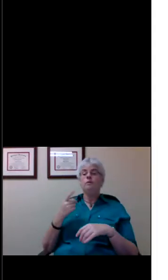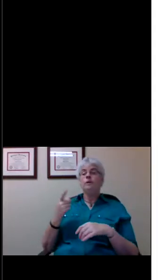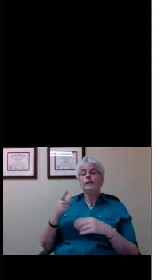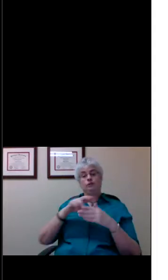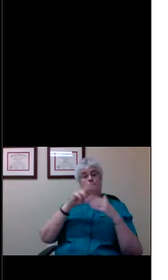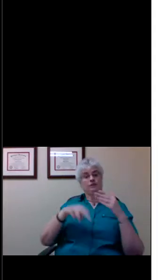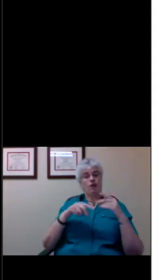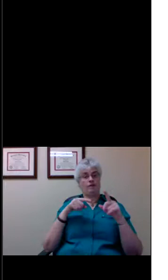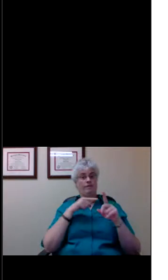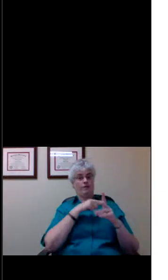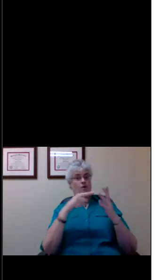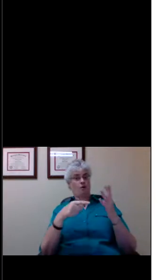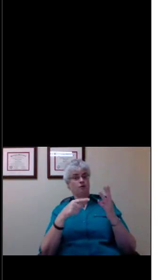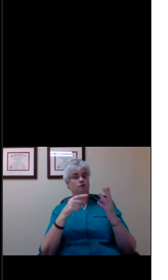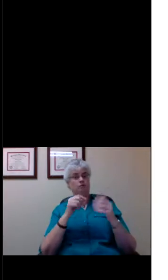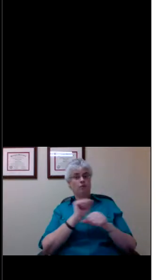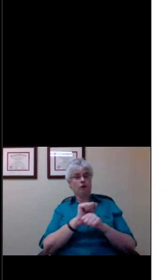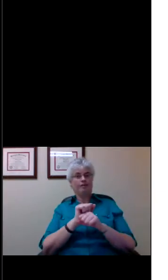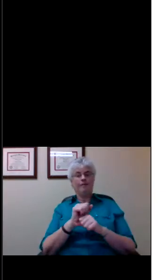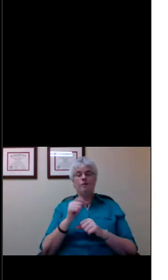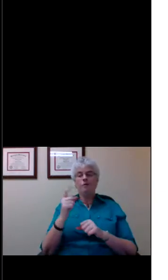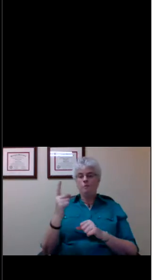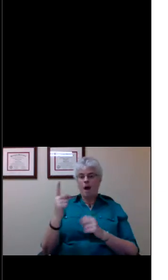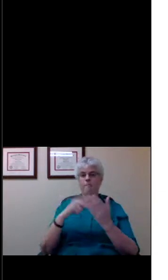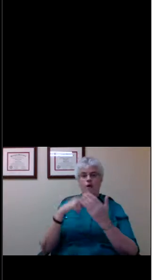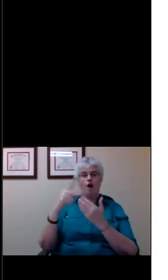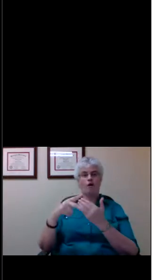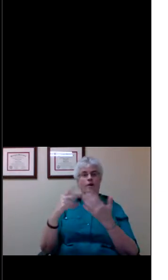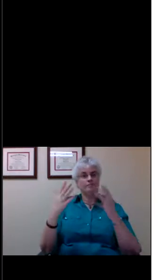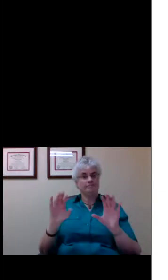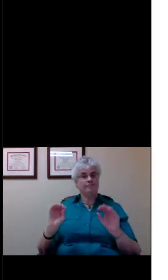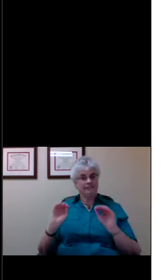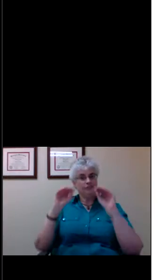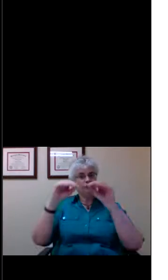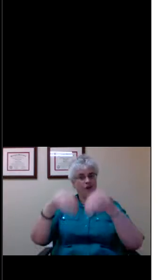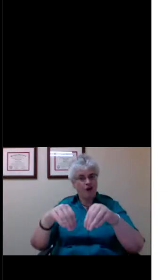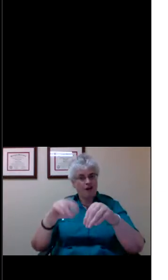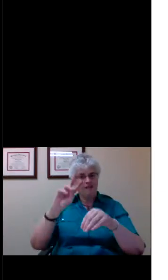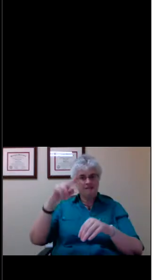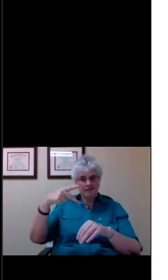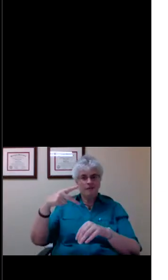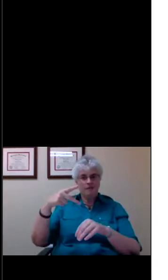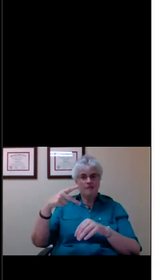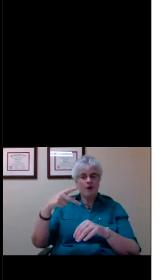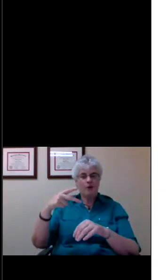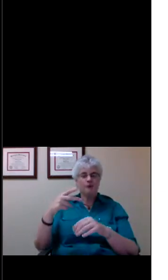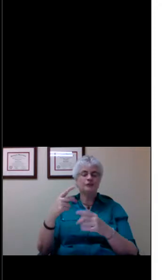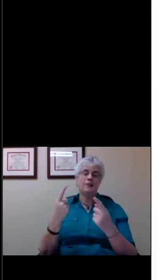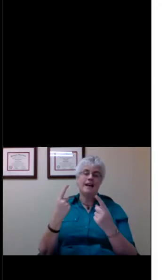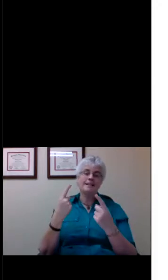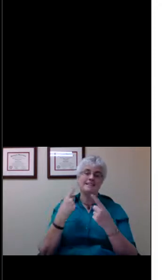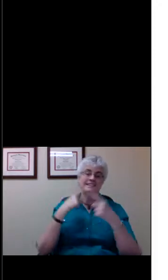Hard-of-Hearing people communicate with sign language to access services through the telephone. So we were able to install videophone